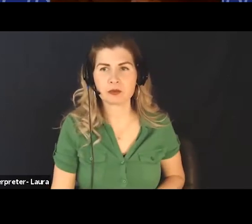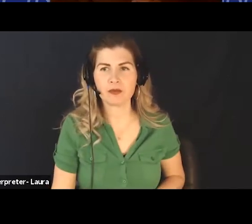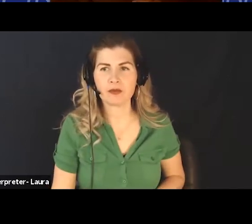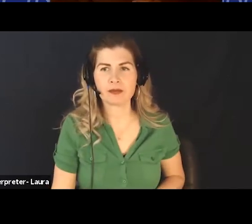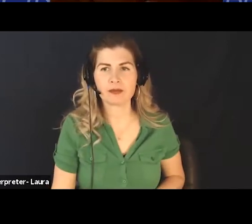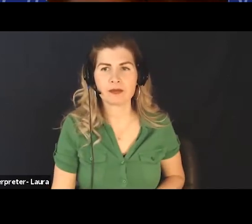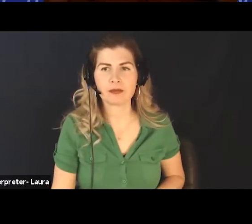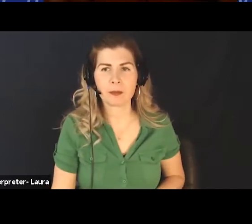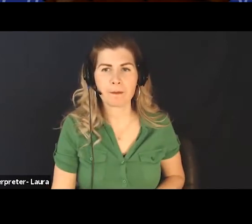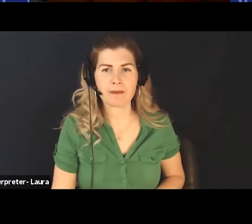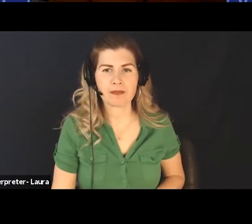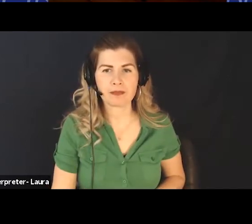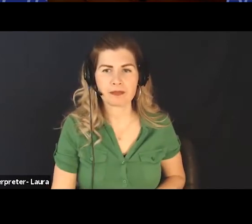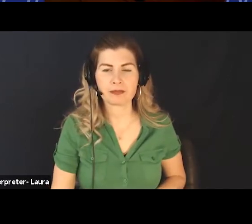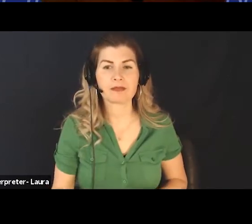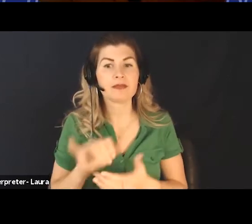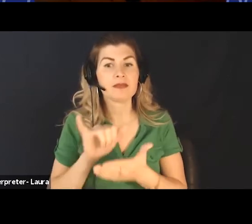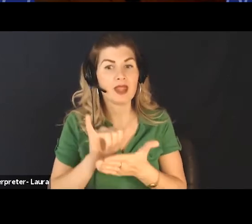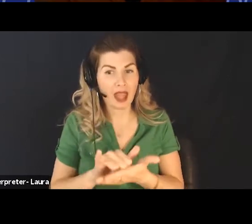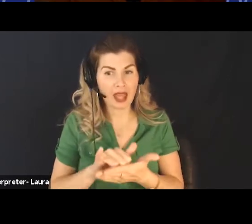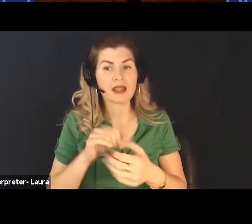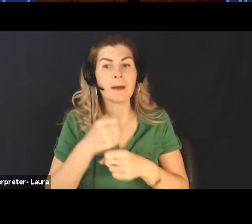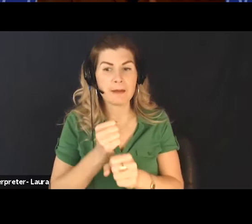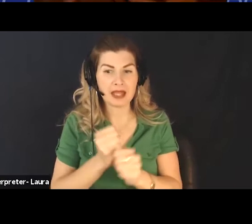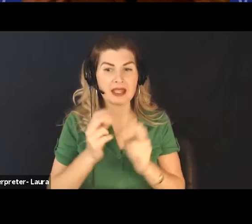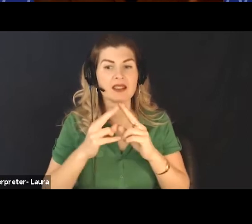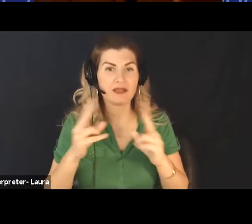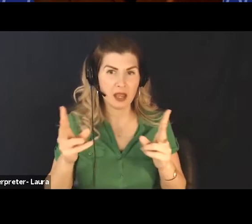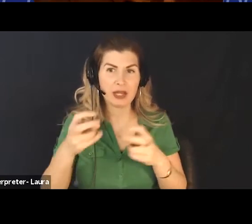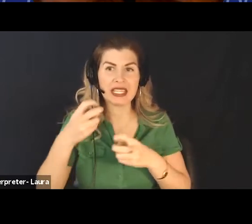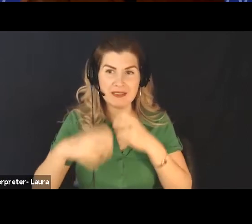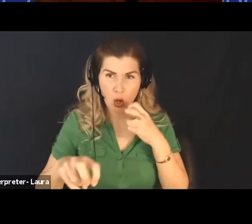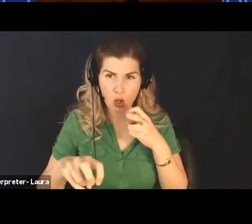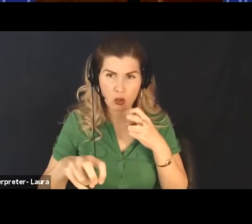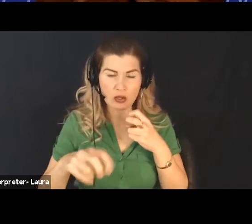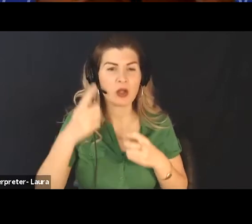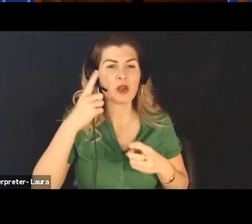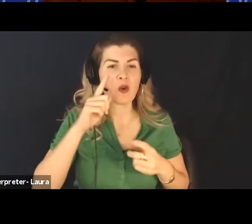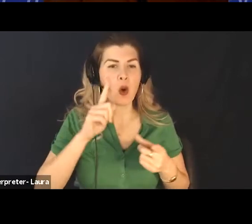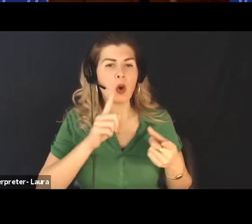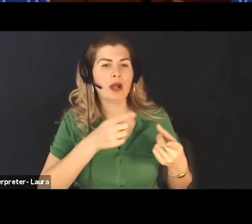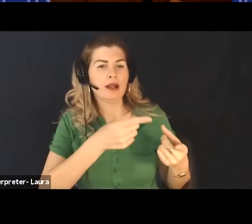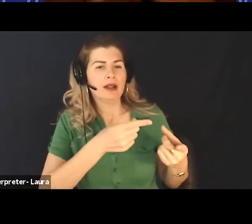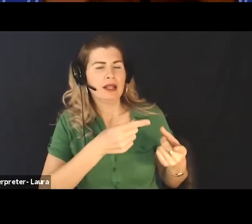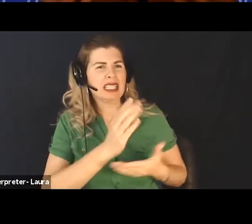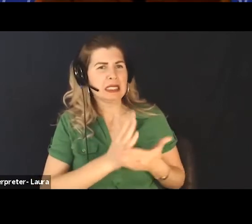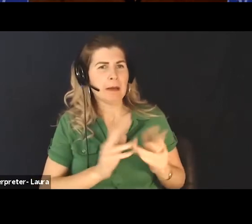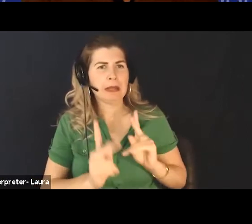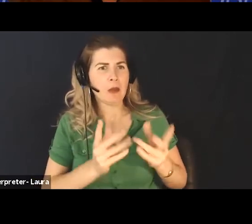And this can make it really difficult for citizens to use a normal instruments of our democracy to,